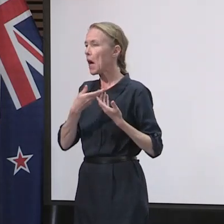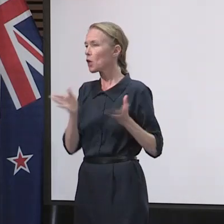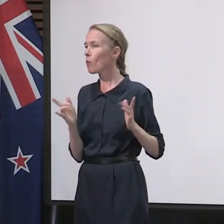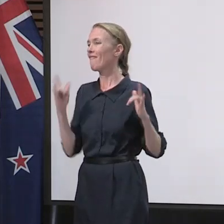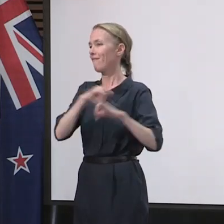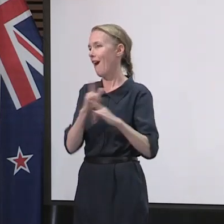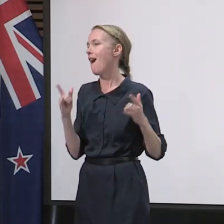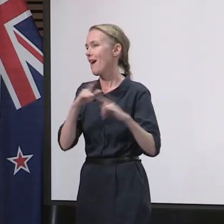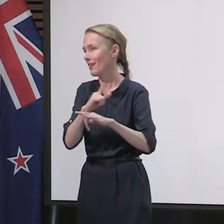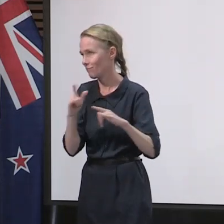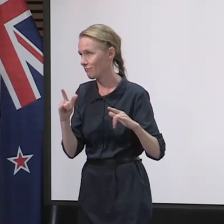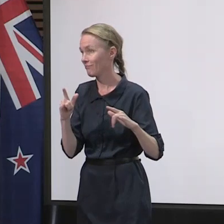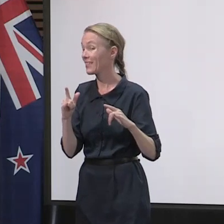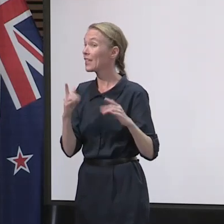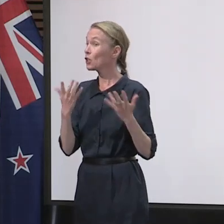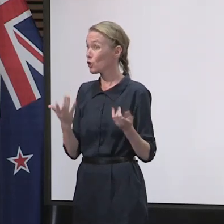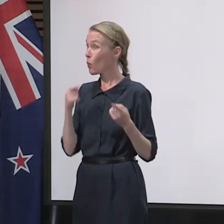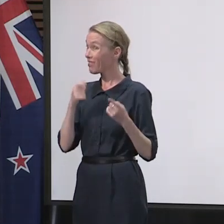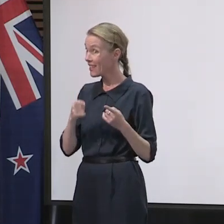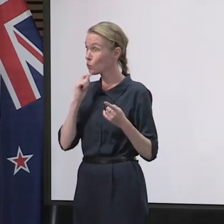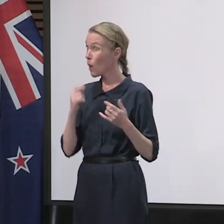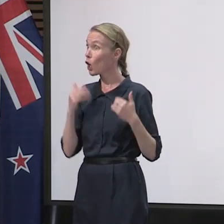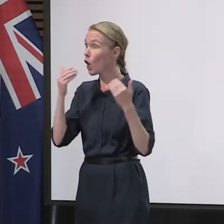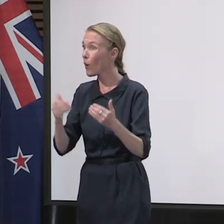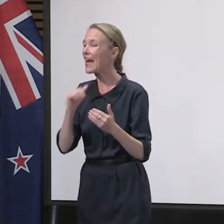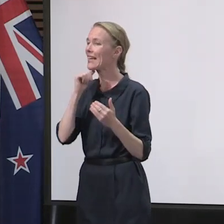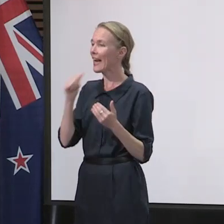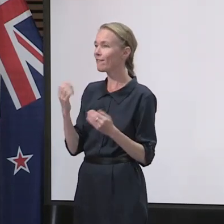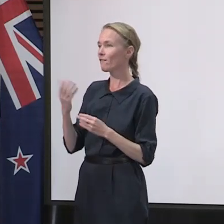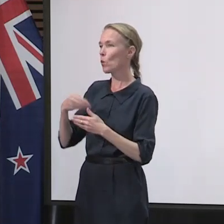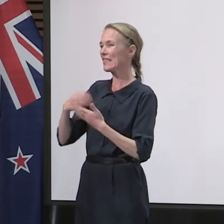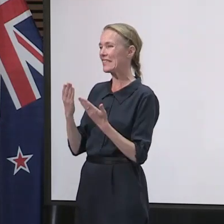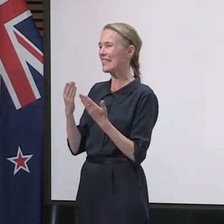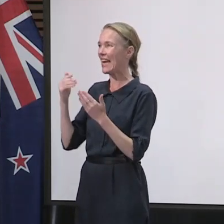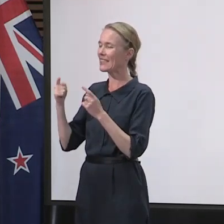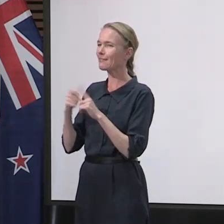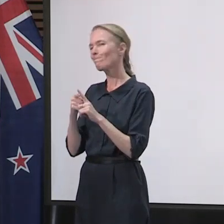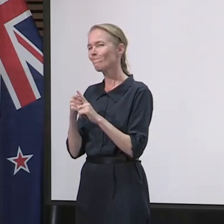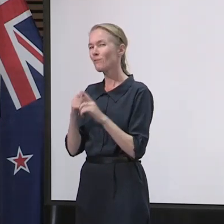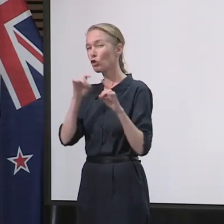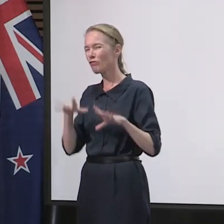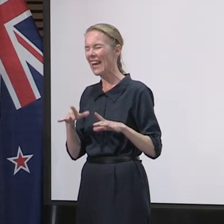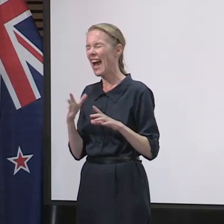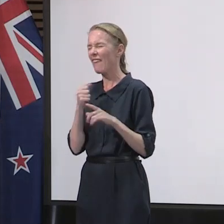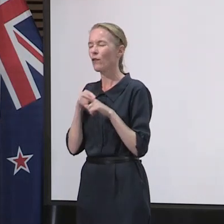relaxing border controls. The first one is the trans-Tasman